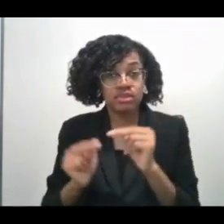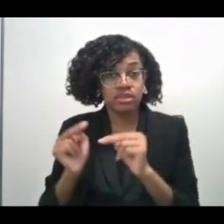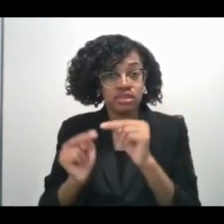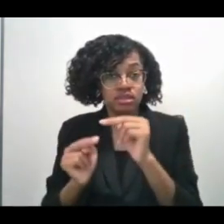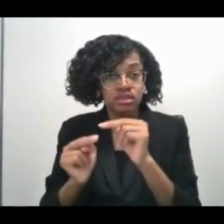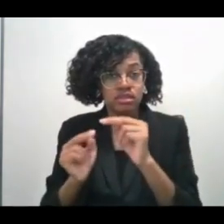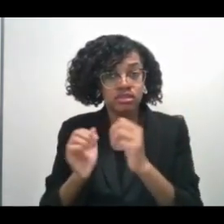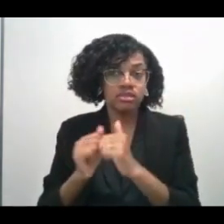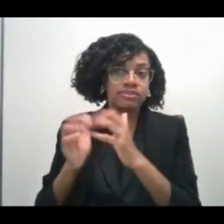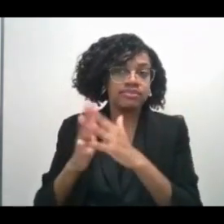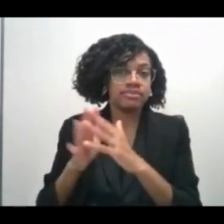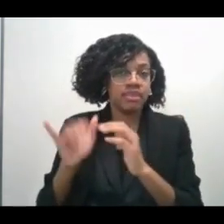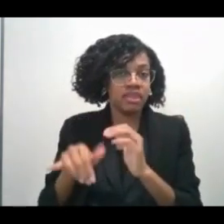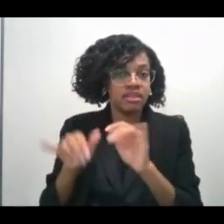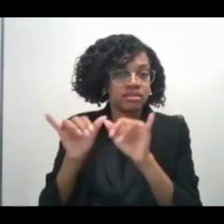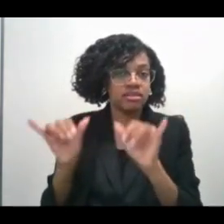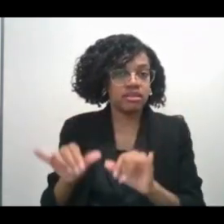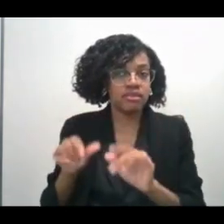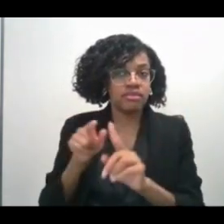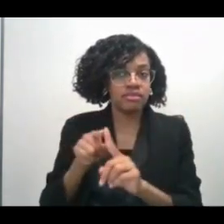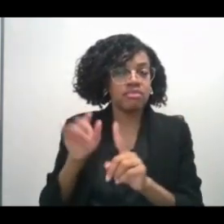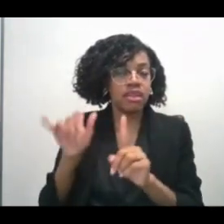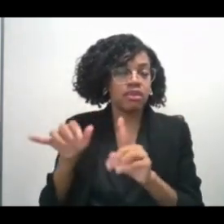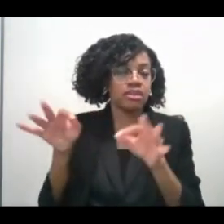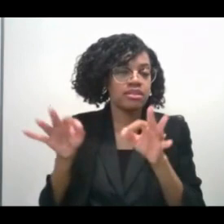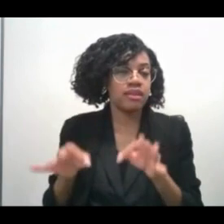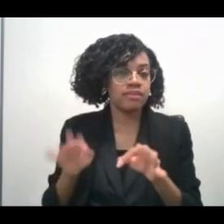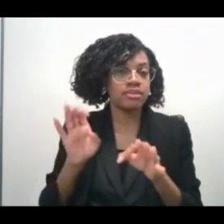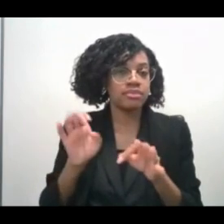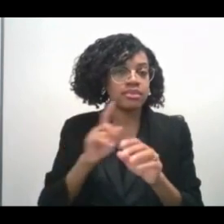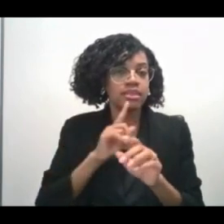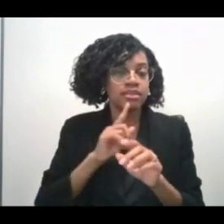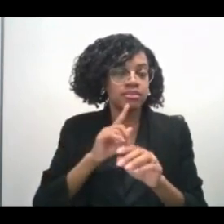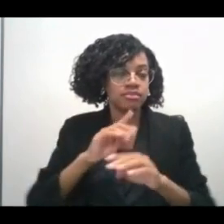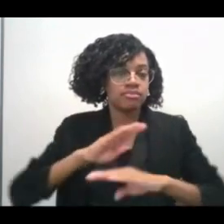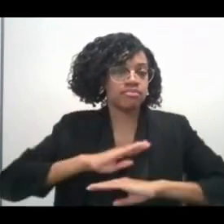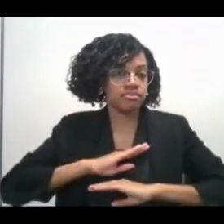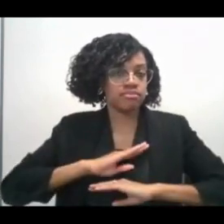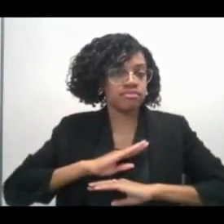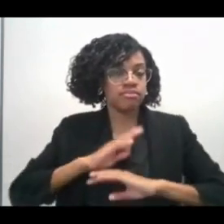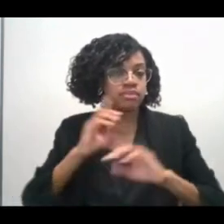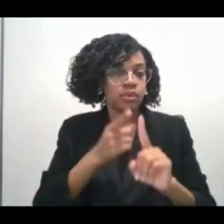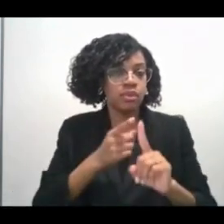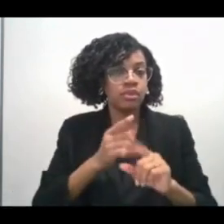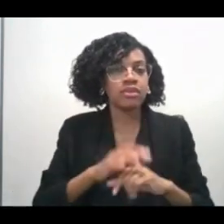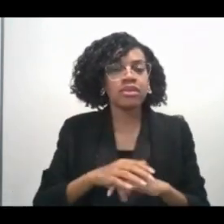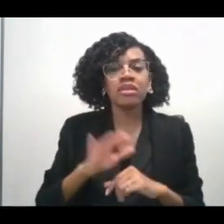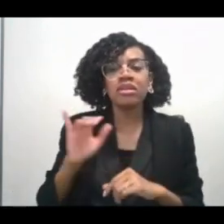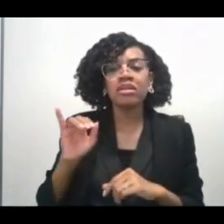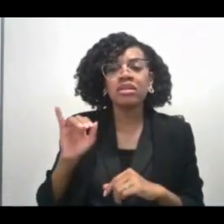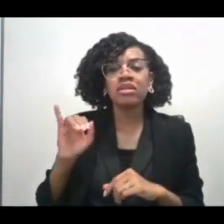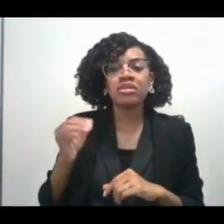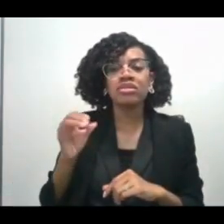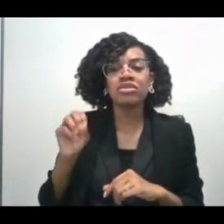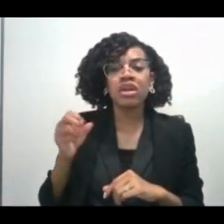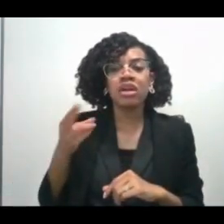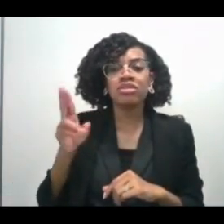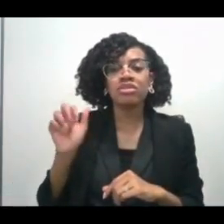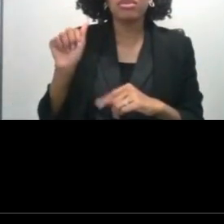would definitely be responsive. And Joshua, I'll just invite you to chime in. This was an interesting question.